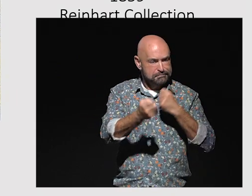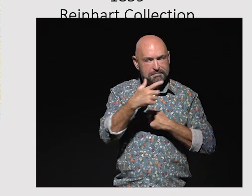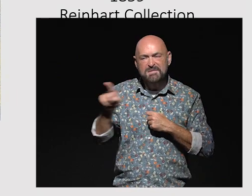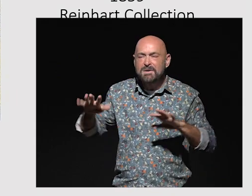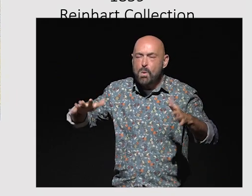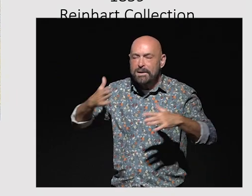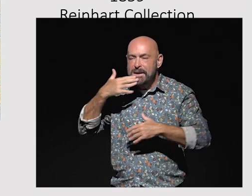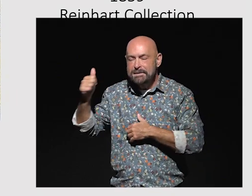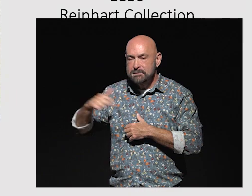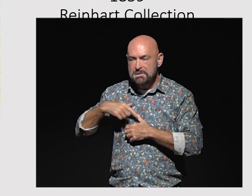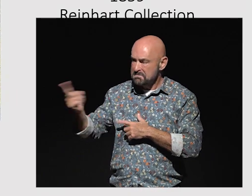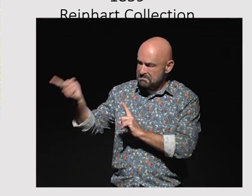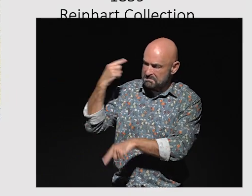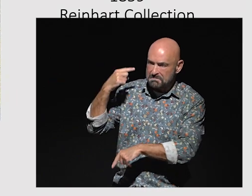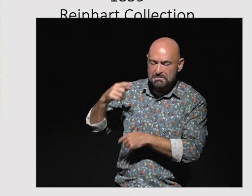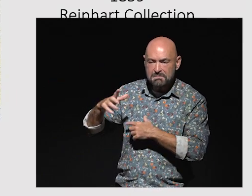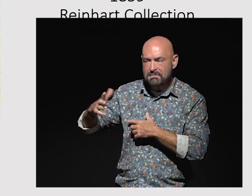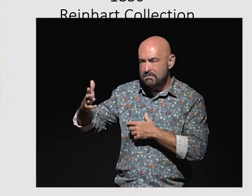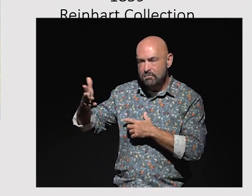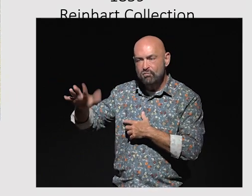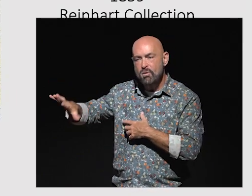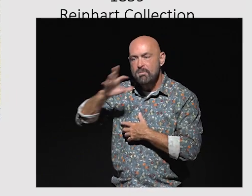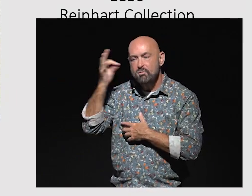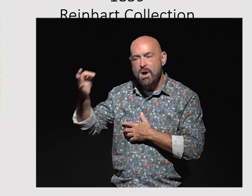And he sent for her back in France.